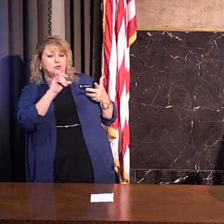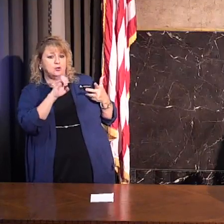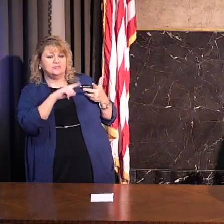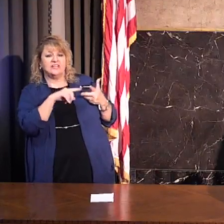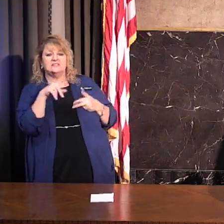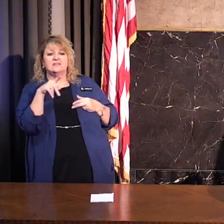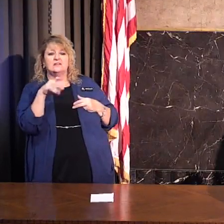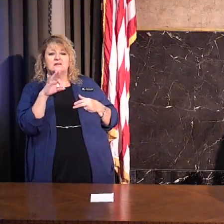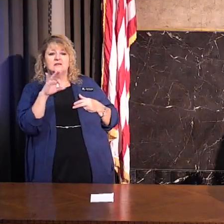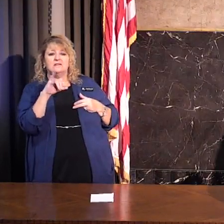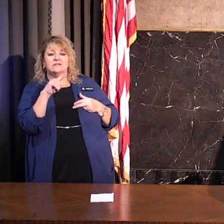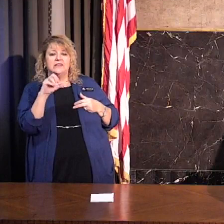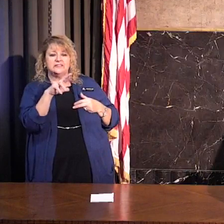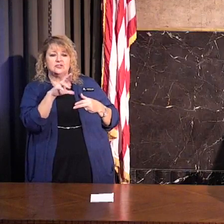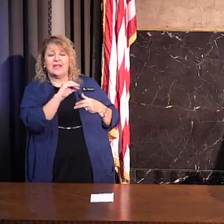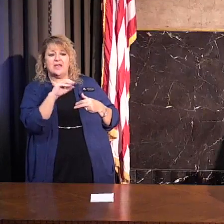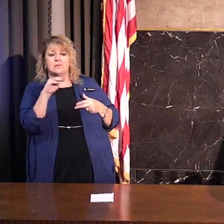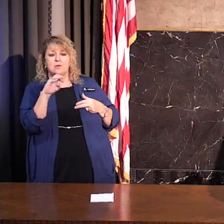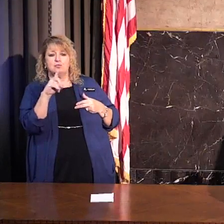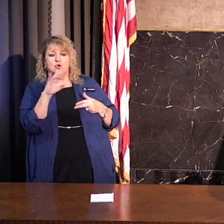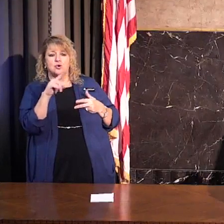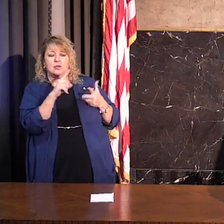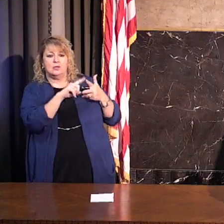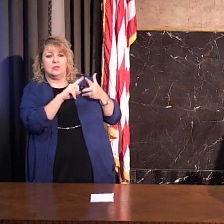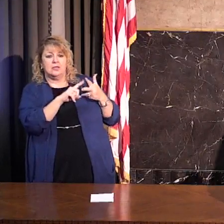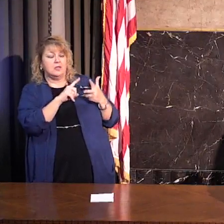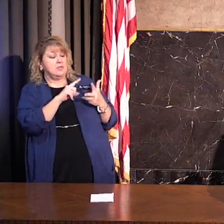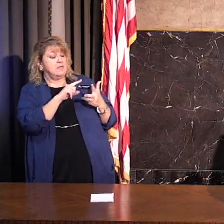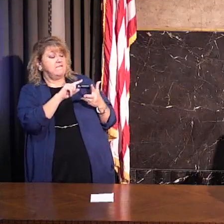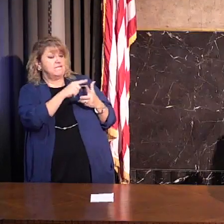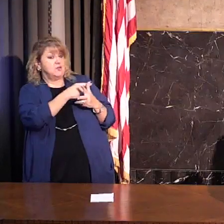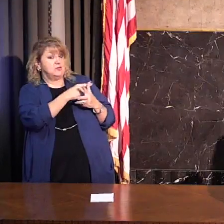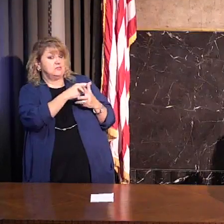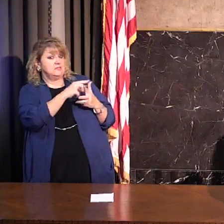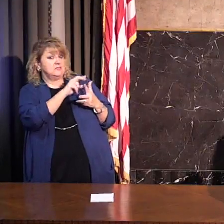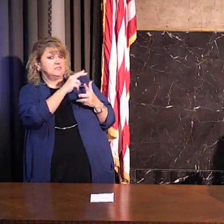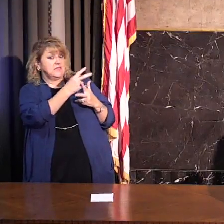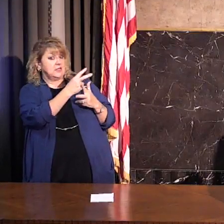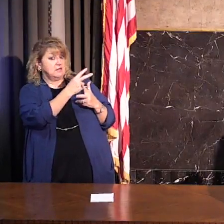third dose up a month or longer